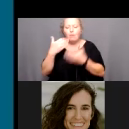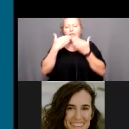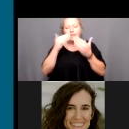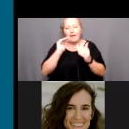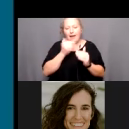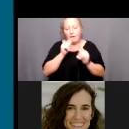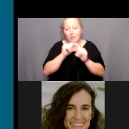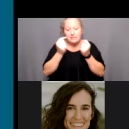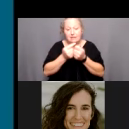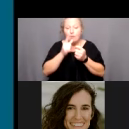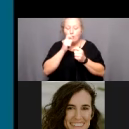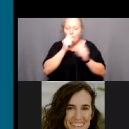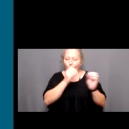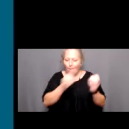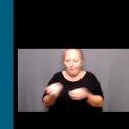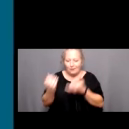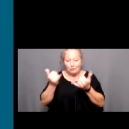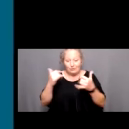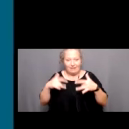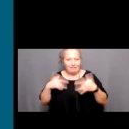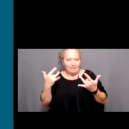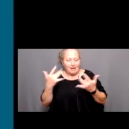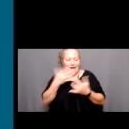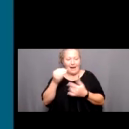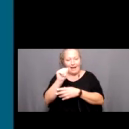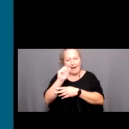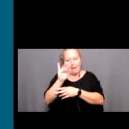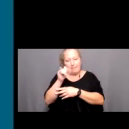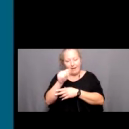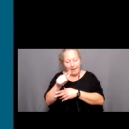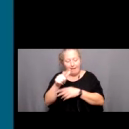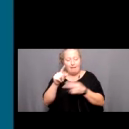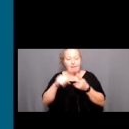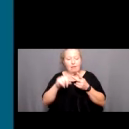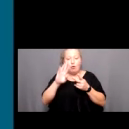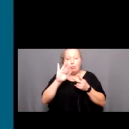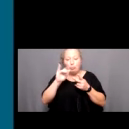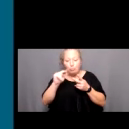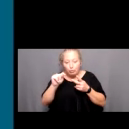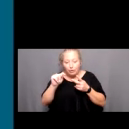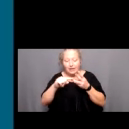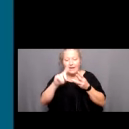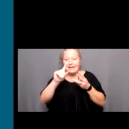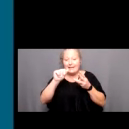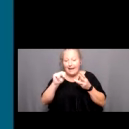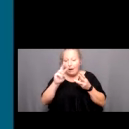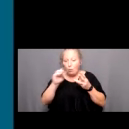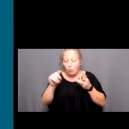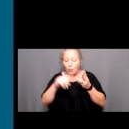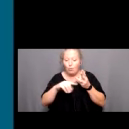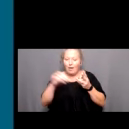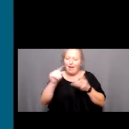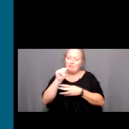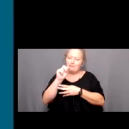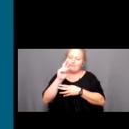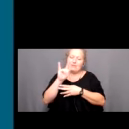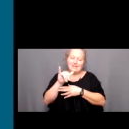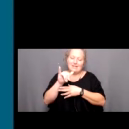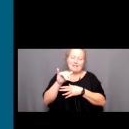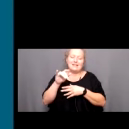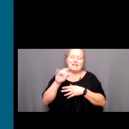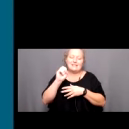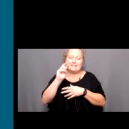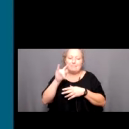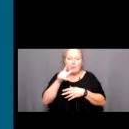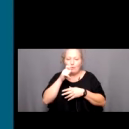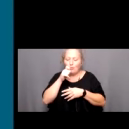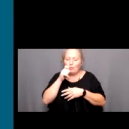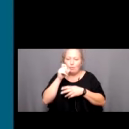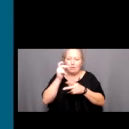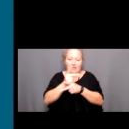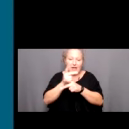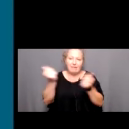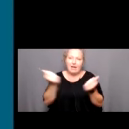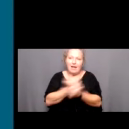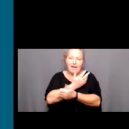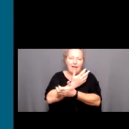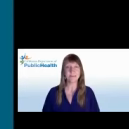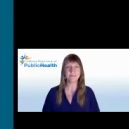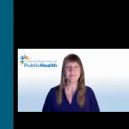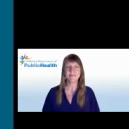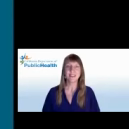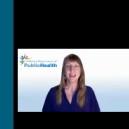that organized Today's events including Abigail Ramirez, Britt Higgins, Daniel Woo, and especially Trinity Smith, who took care of every detail always keeping equity front and center